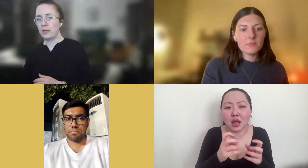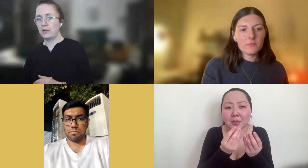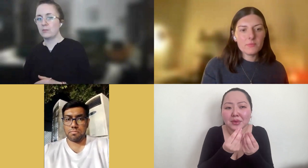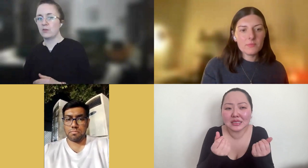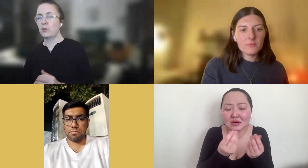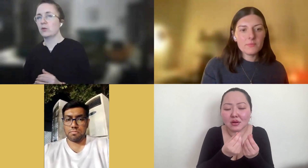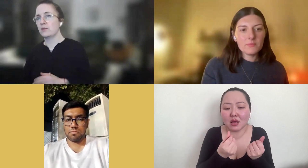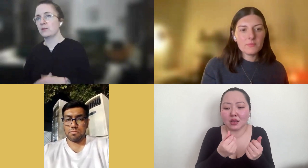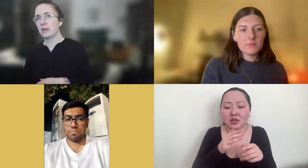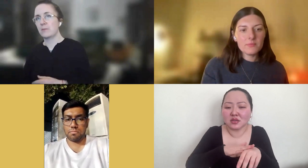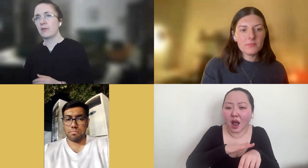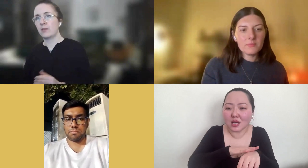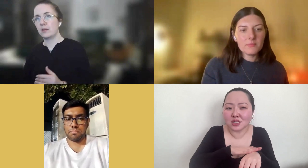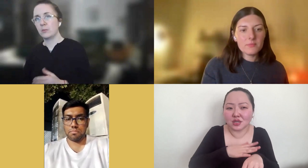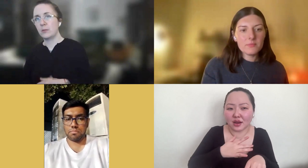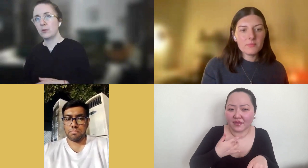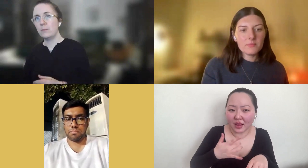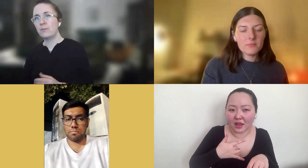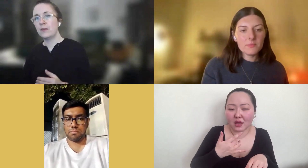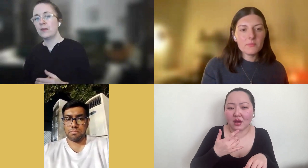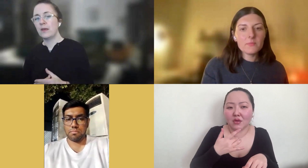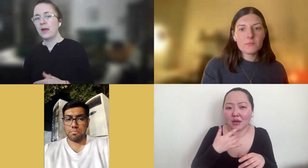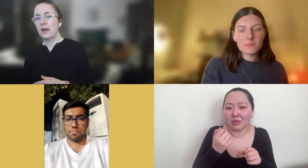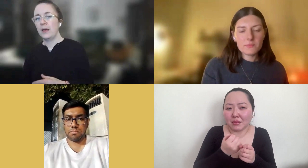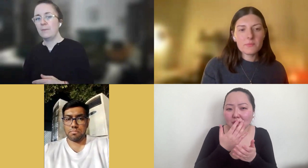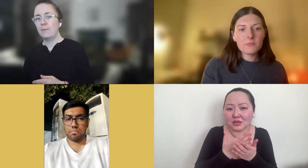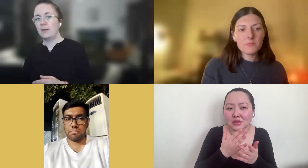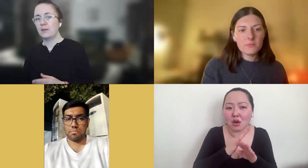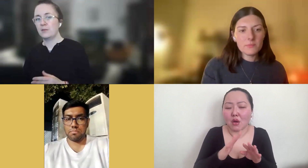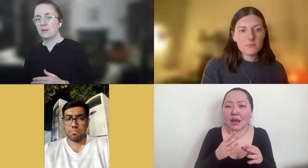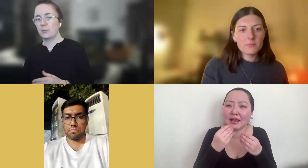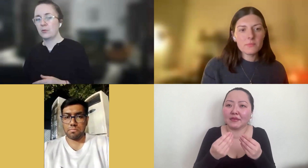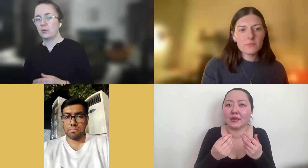keen to make sure we were not going to give the second best thing to people, in terms of certain